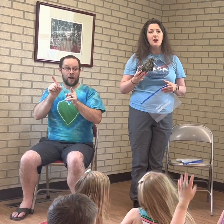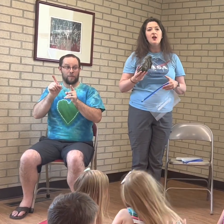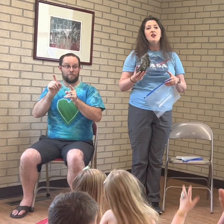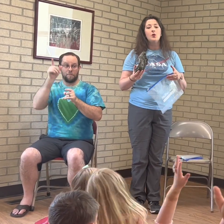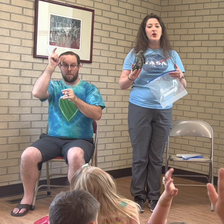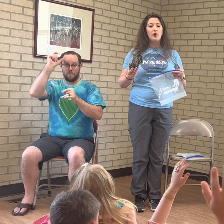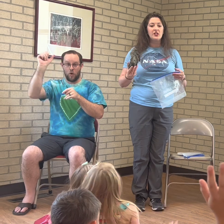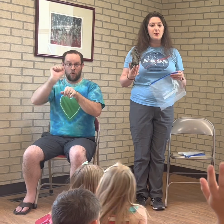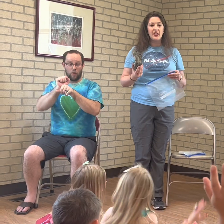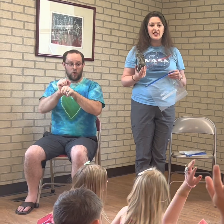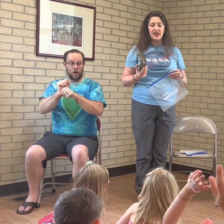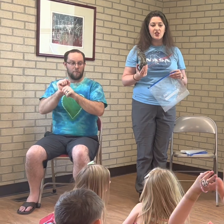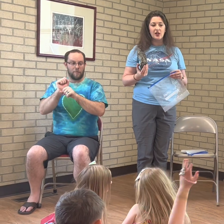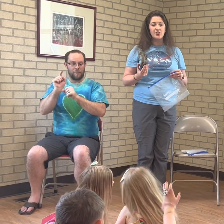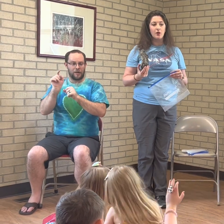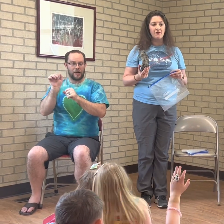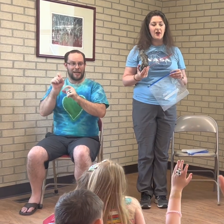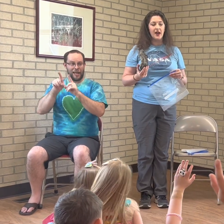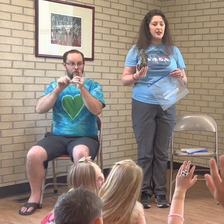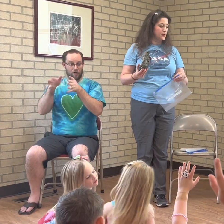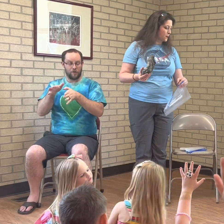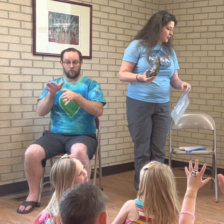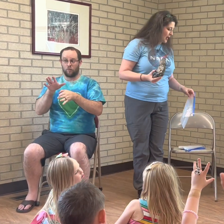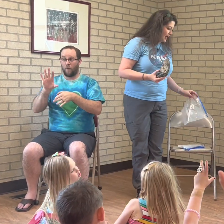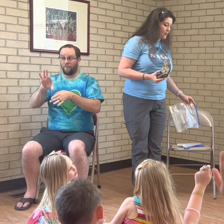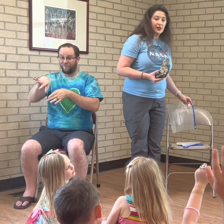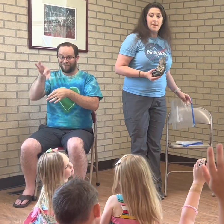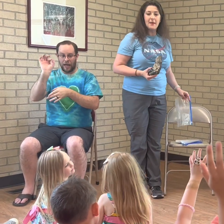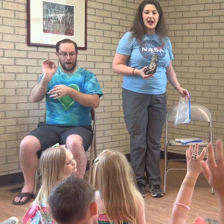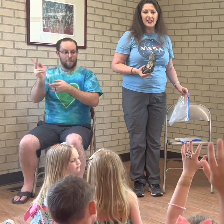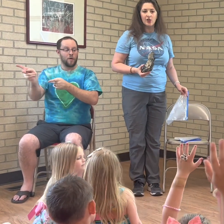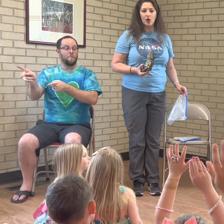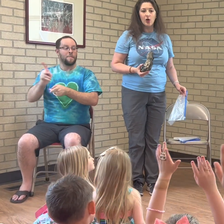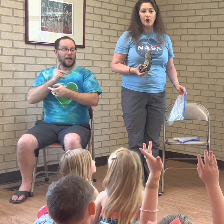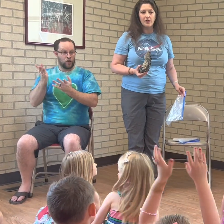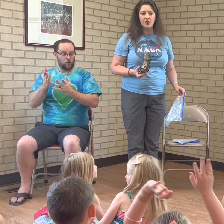that we're going to be as astronauts, are going to find and bring them back here to Earth.